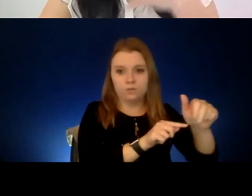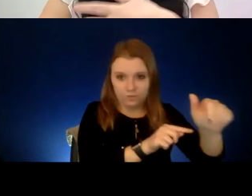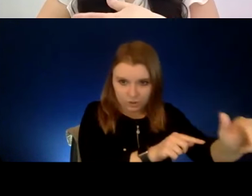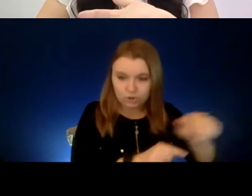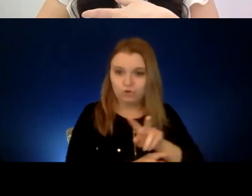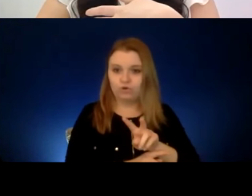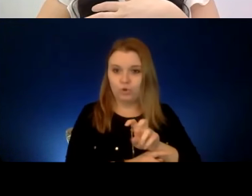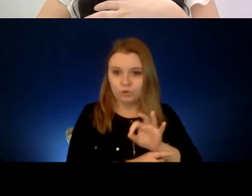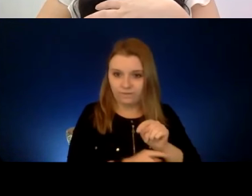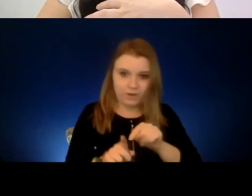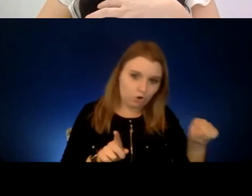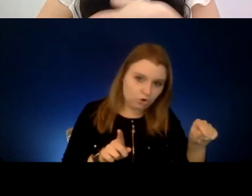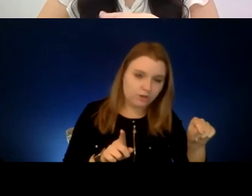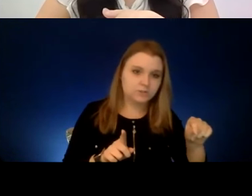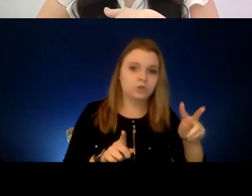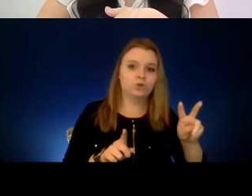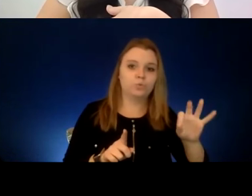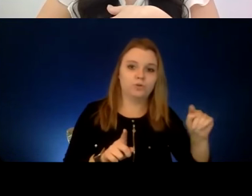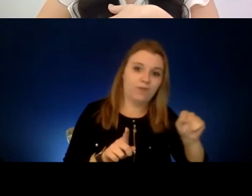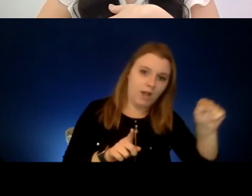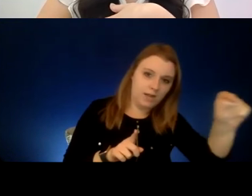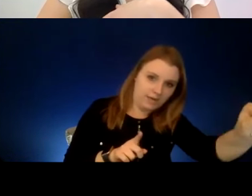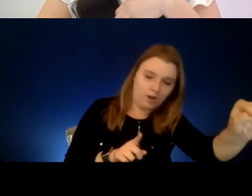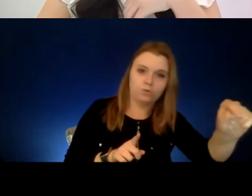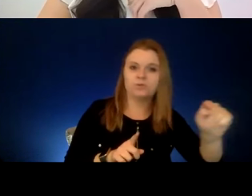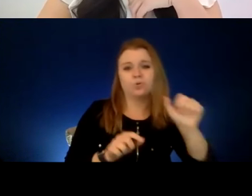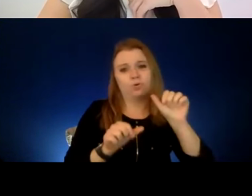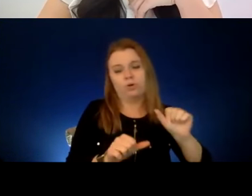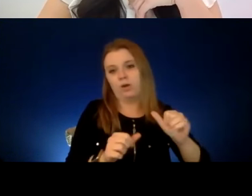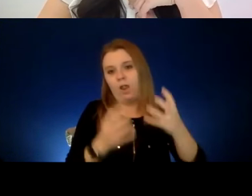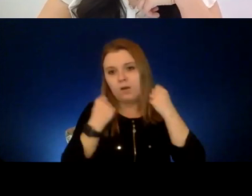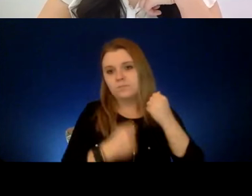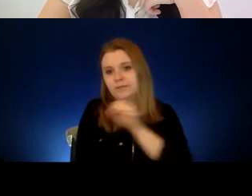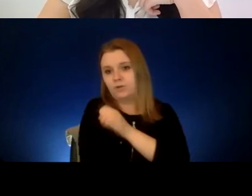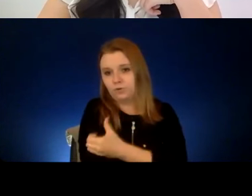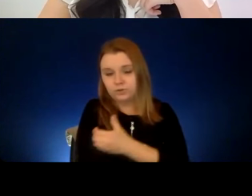and that can be really taxing on their system. The other thing is, is you don't wanna place them